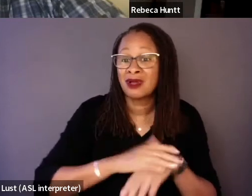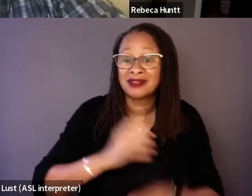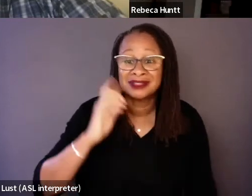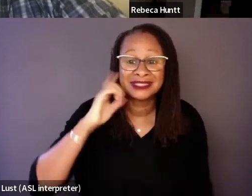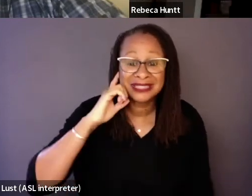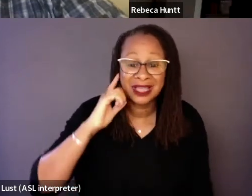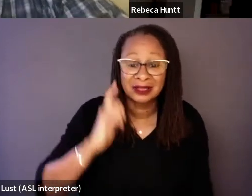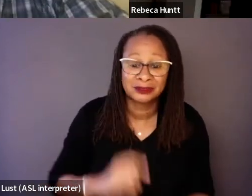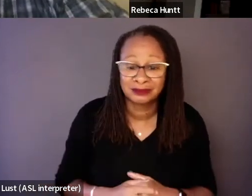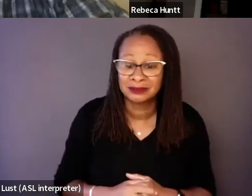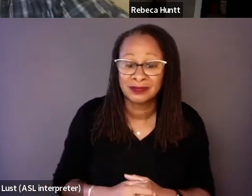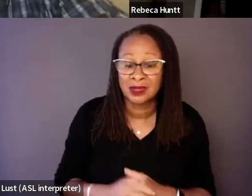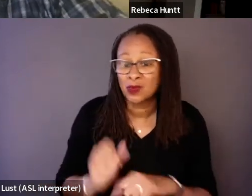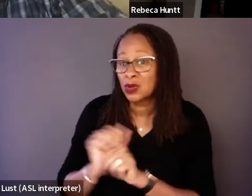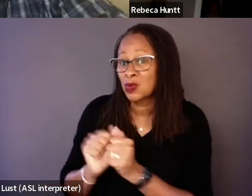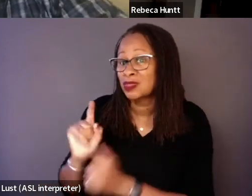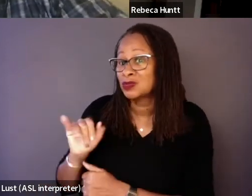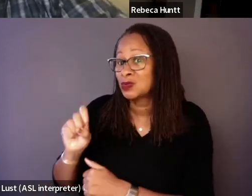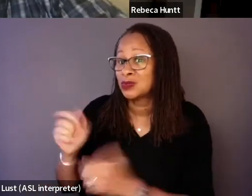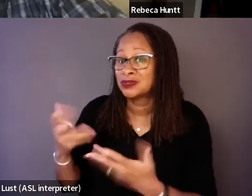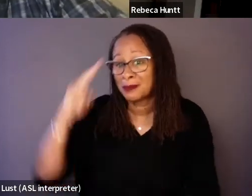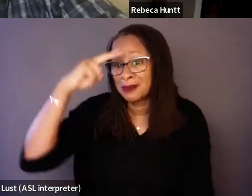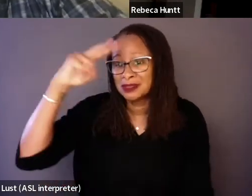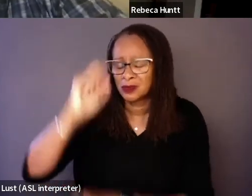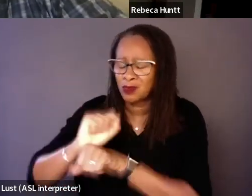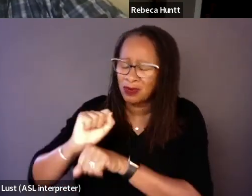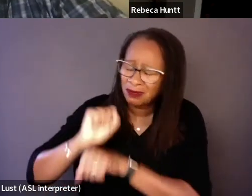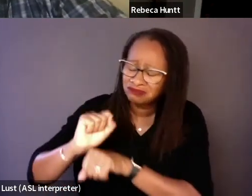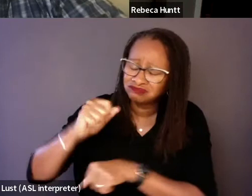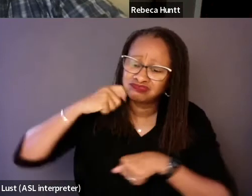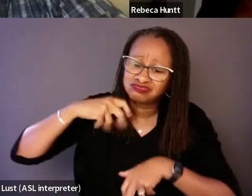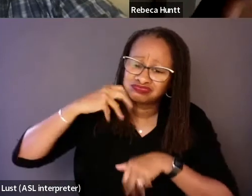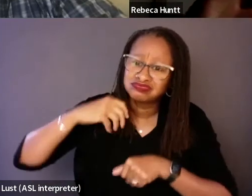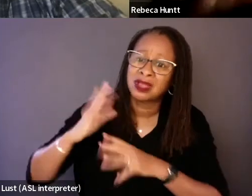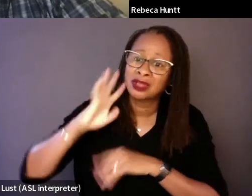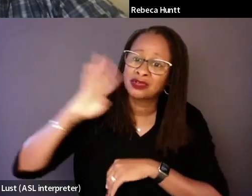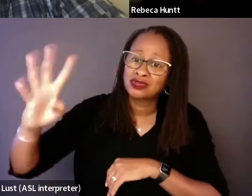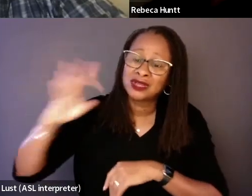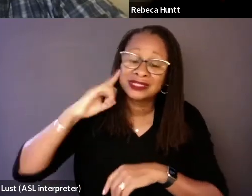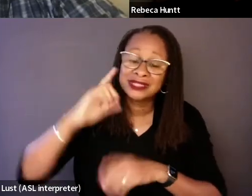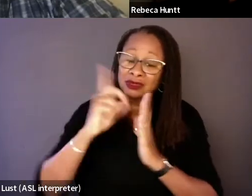three months on the sound, in studios in Mexico working diligently on sort of creating the sound